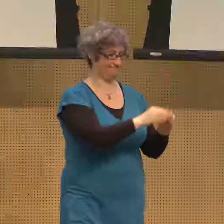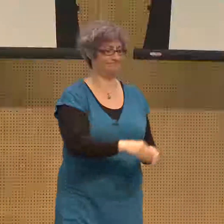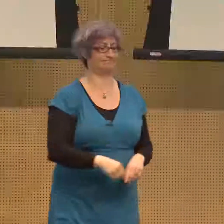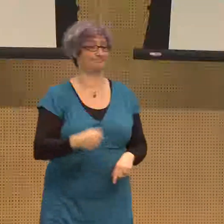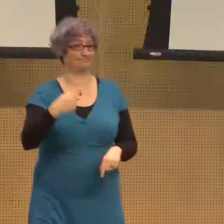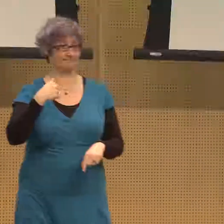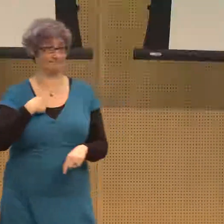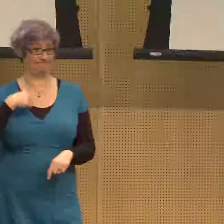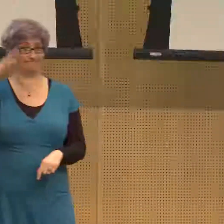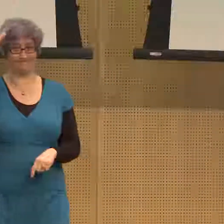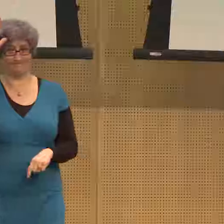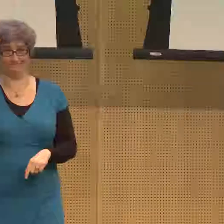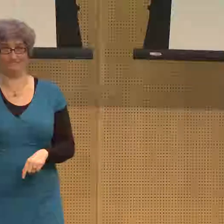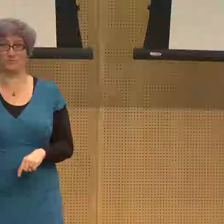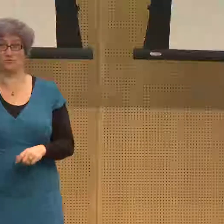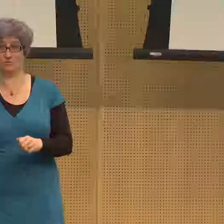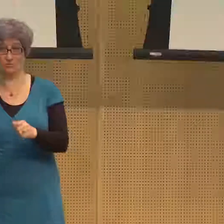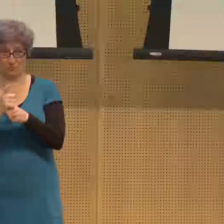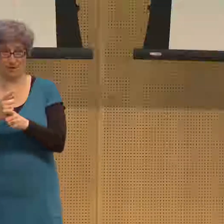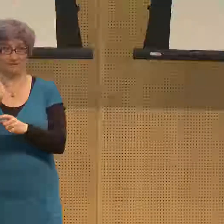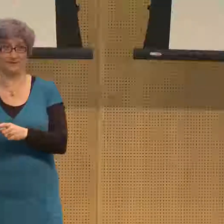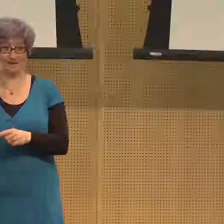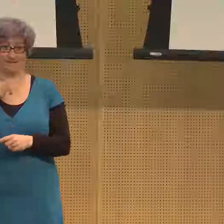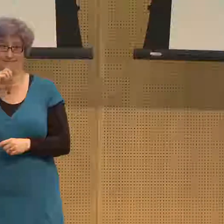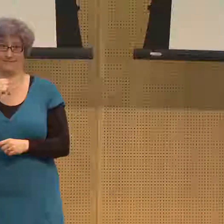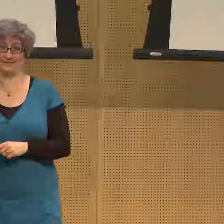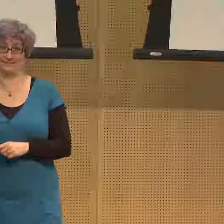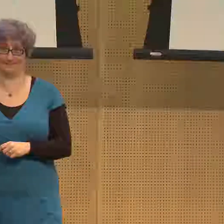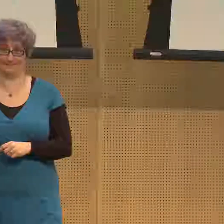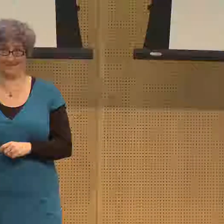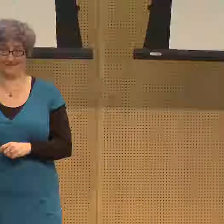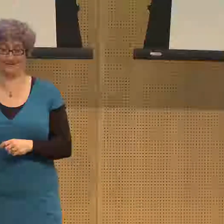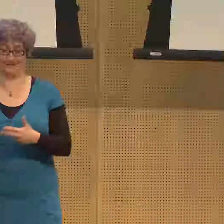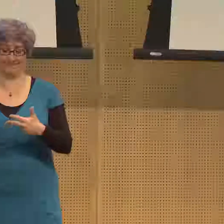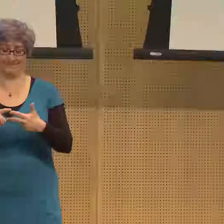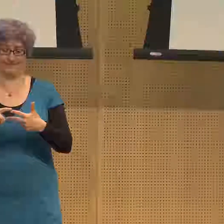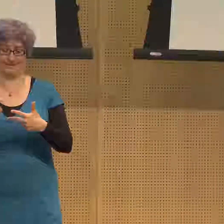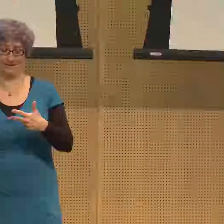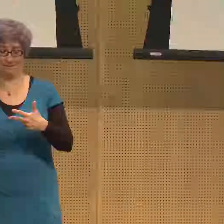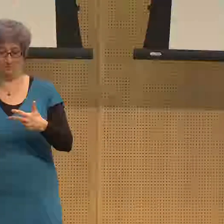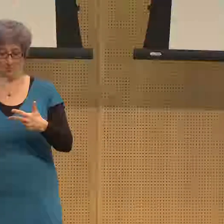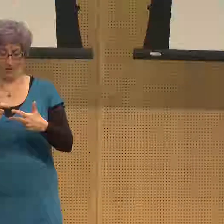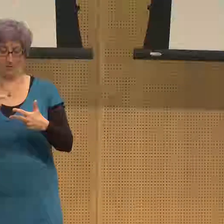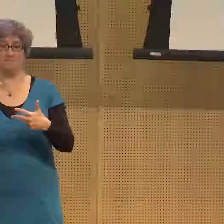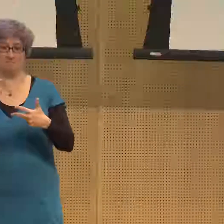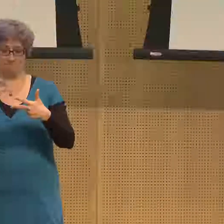So she flew for a conference, and my dad and I-- I was 17 at the time--